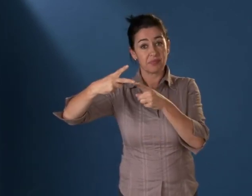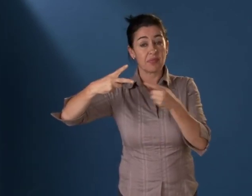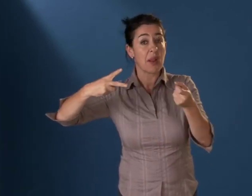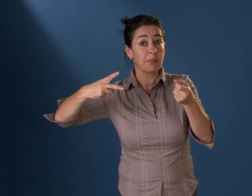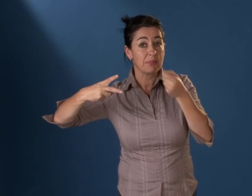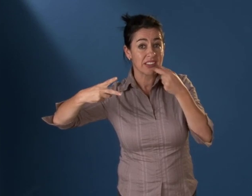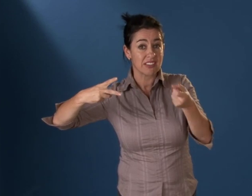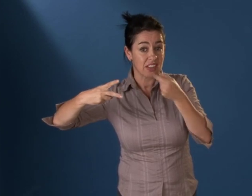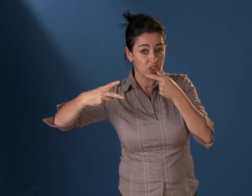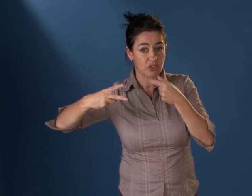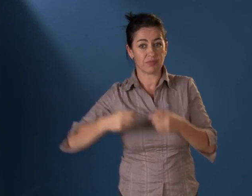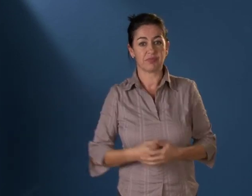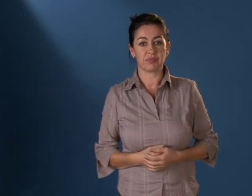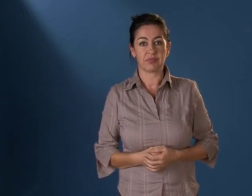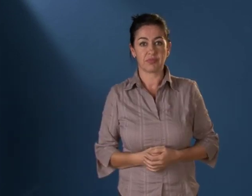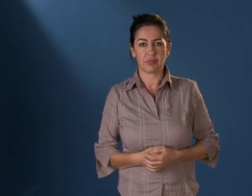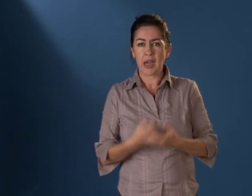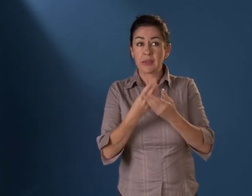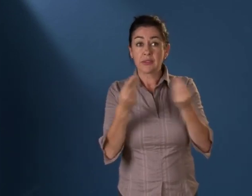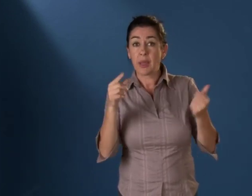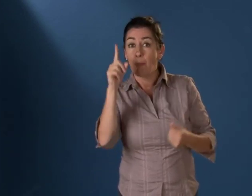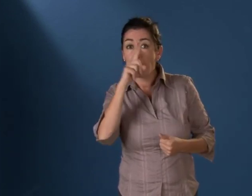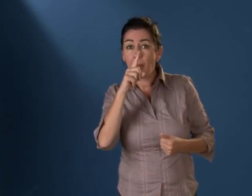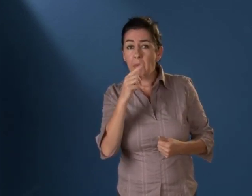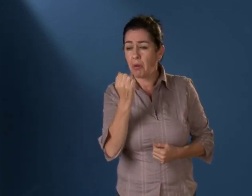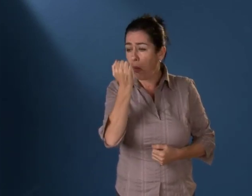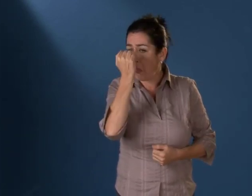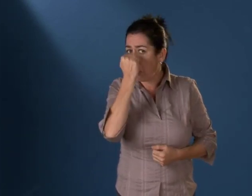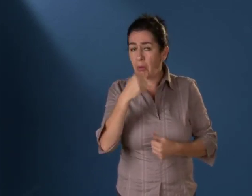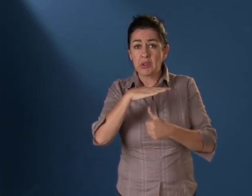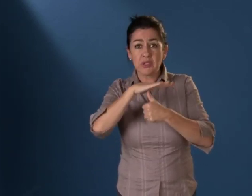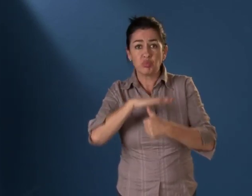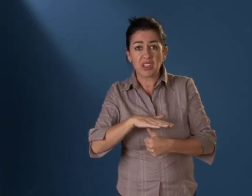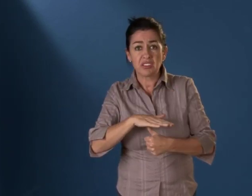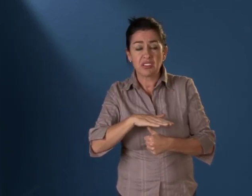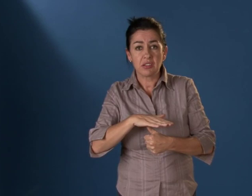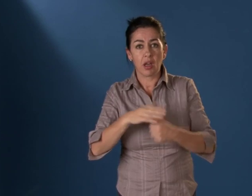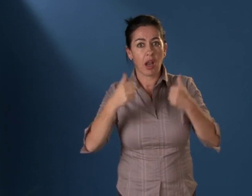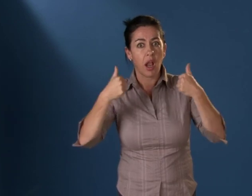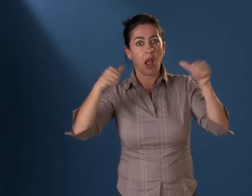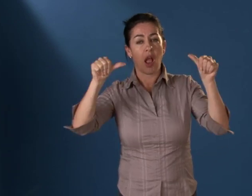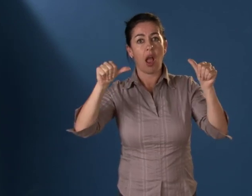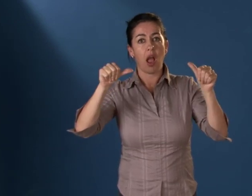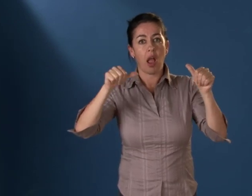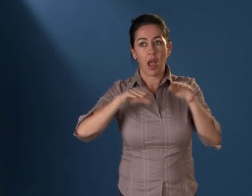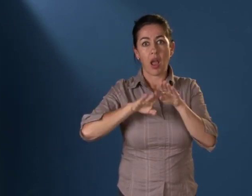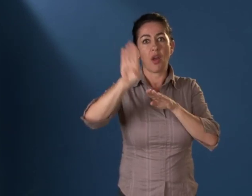The second form of treatment is medication. If a person is only mildly or moderately depressed,